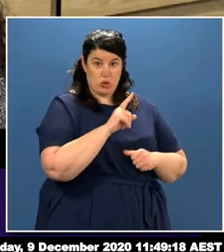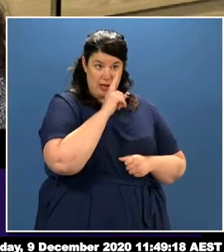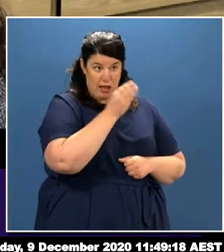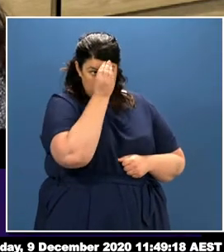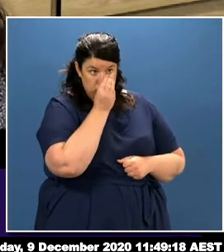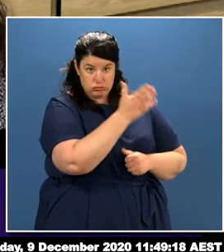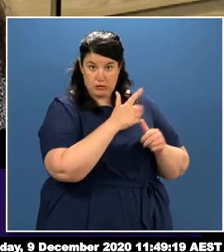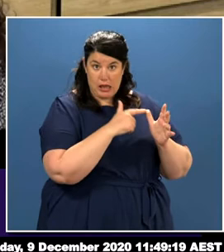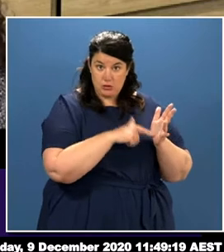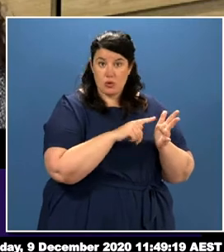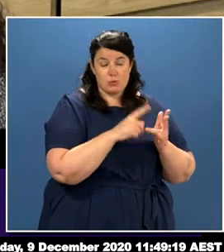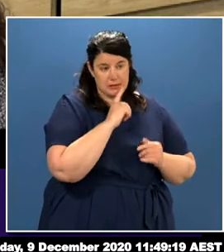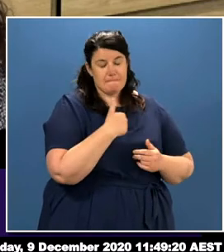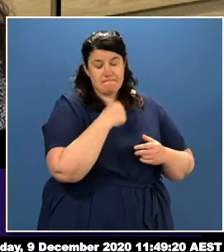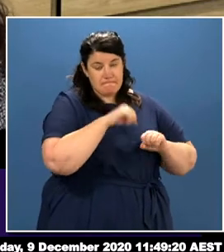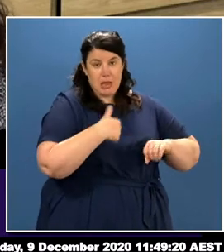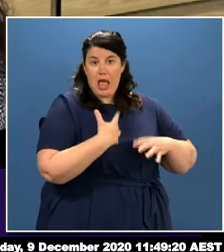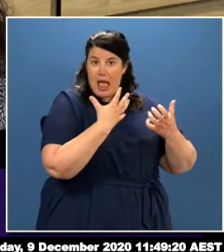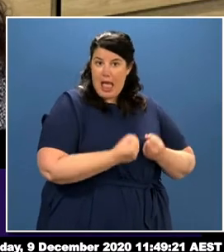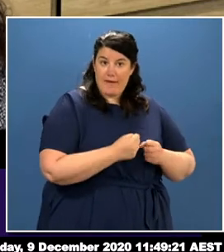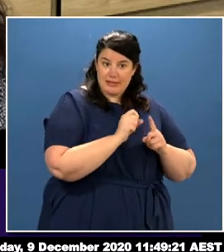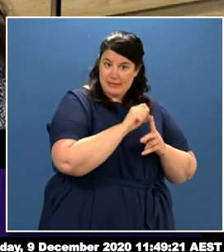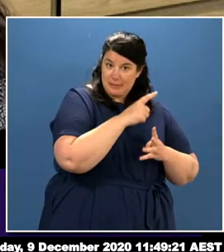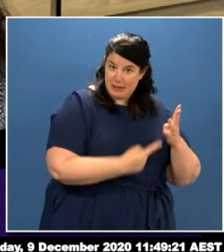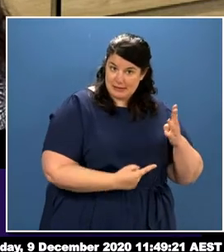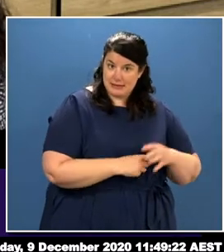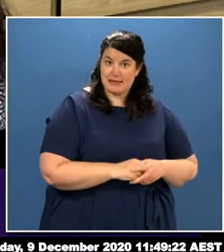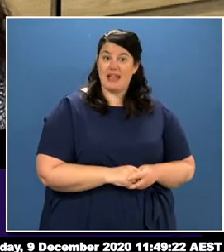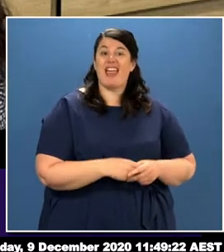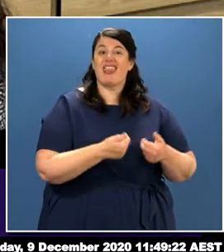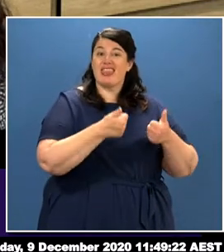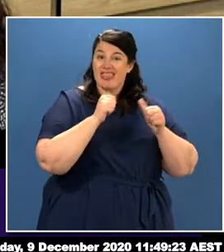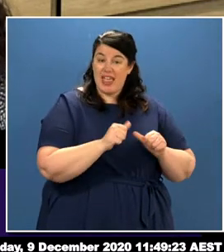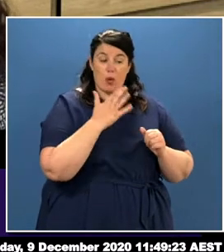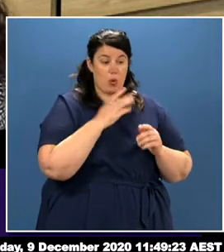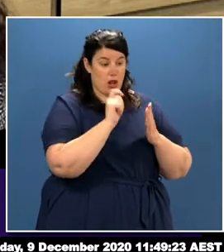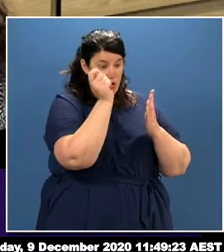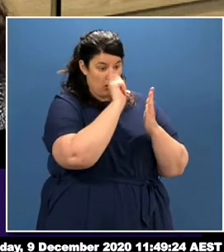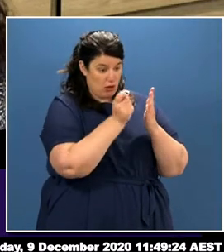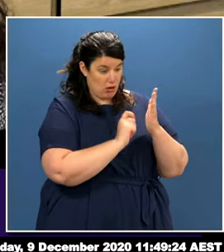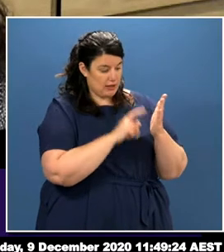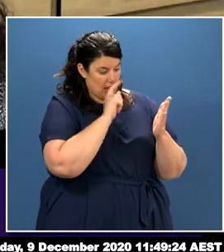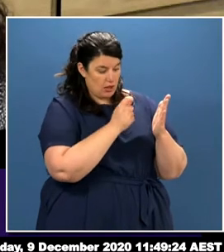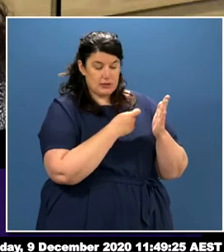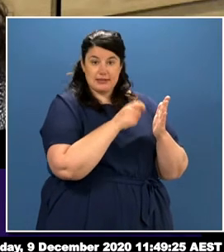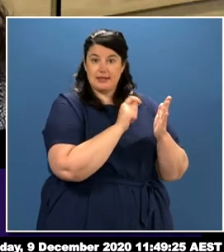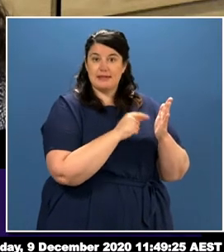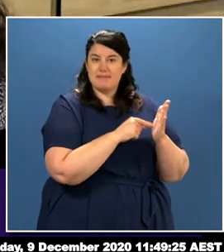Yes. And the second is that having identified, you can then request particular assistance? Yes.